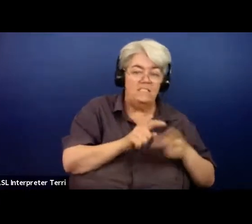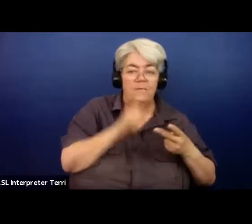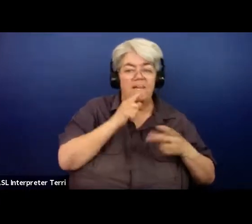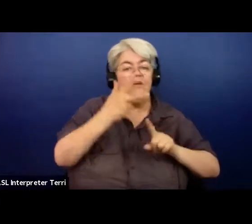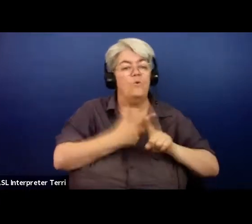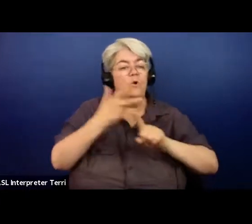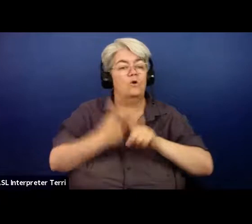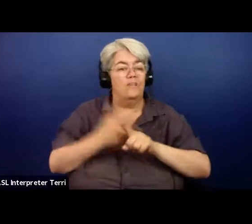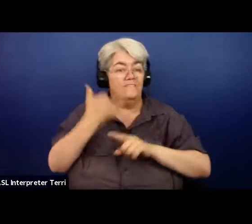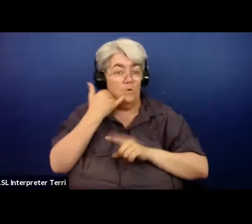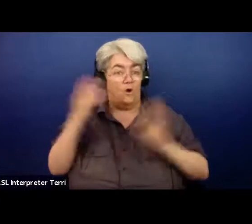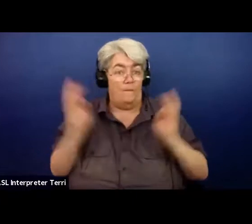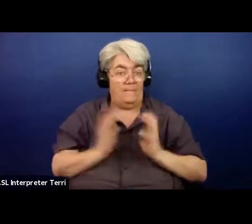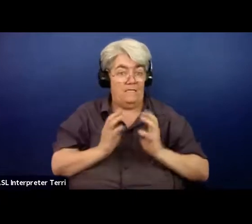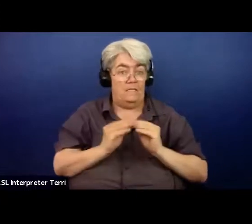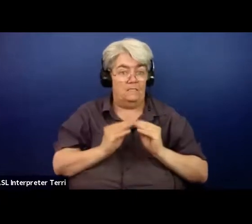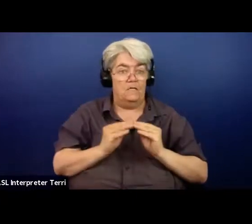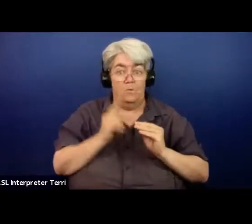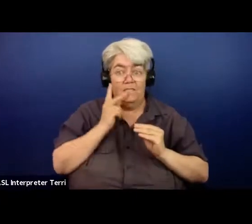if there's an issue emerging. An